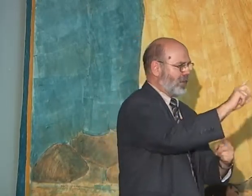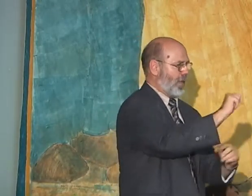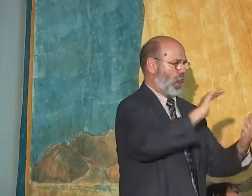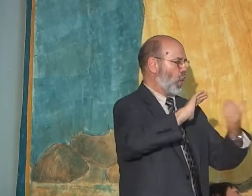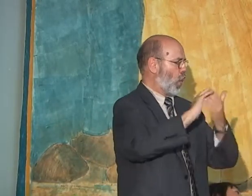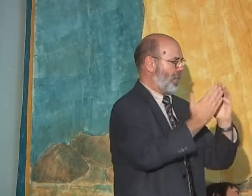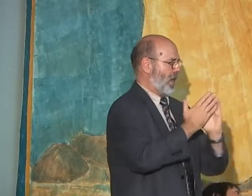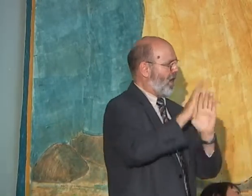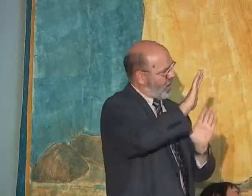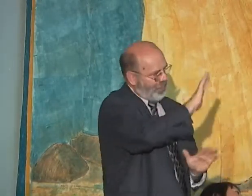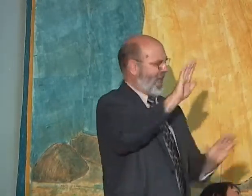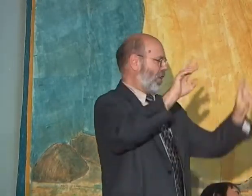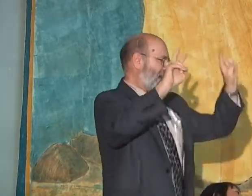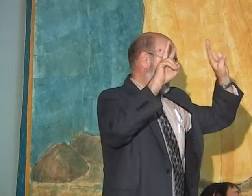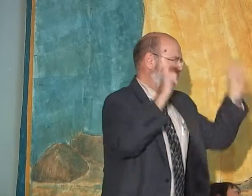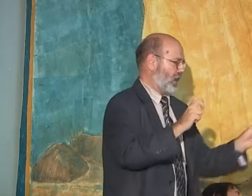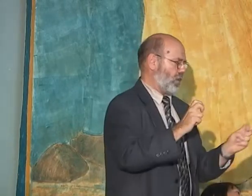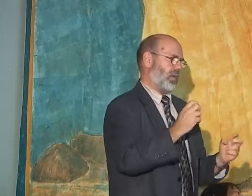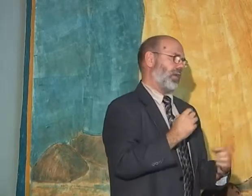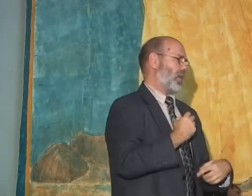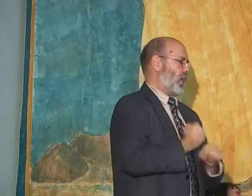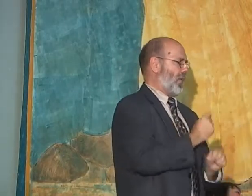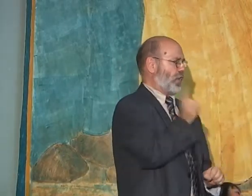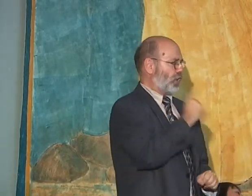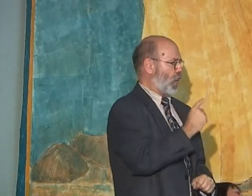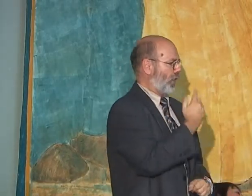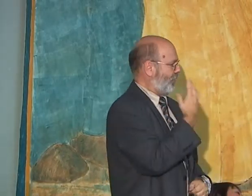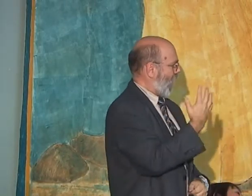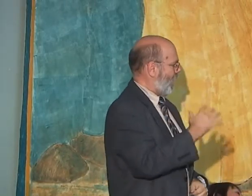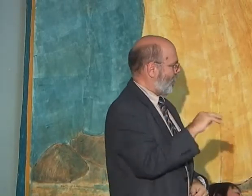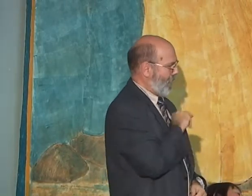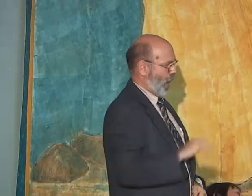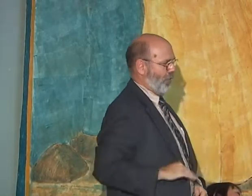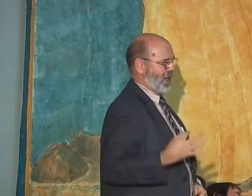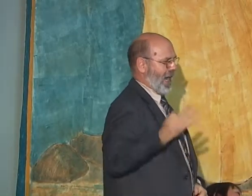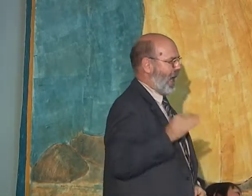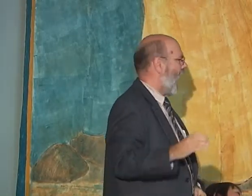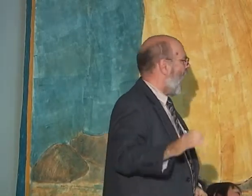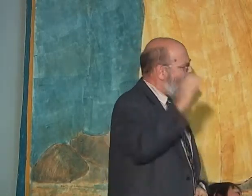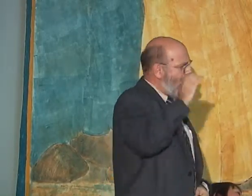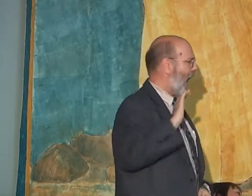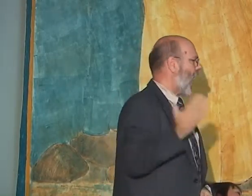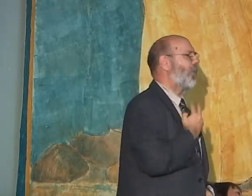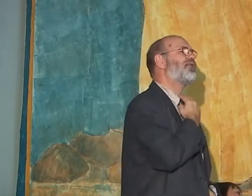I wouldn't want to see this as being a consumer-driven opportunity, ah, so we want to have those five candidates